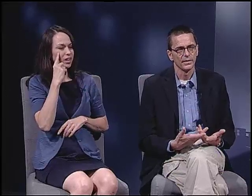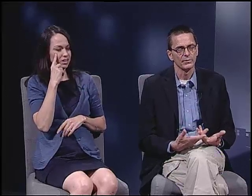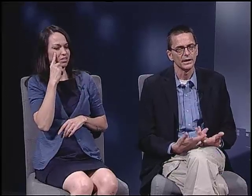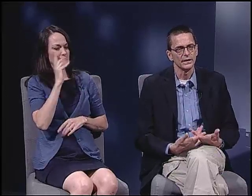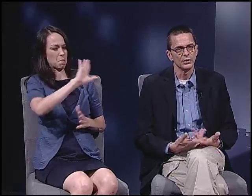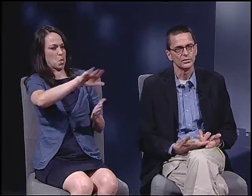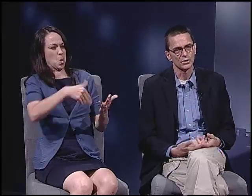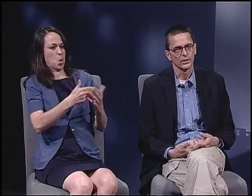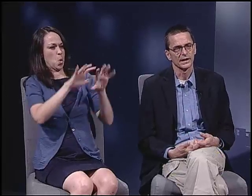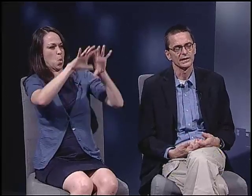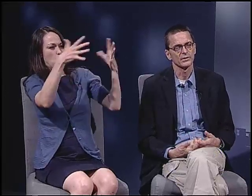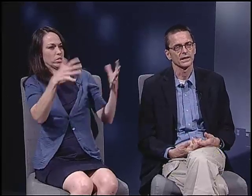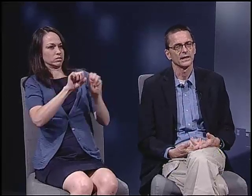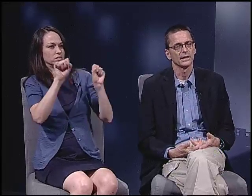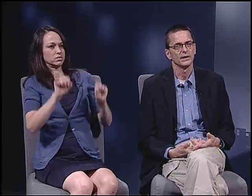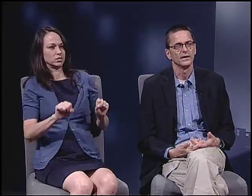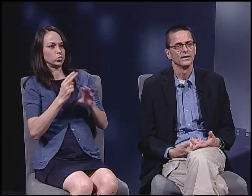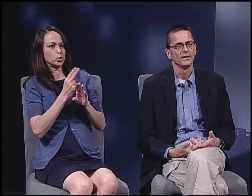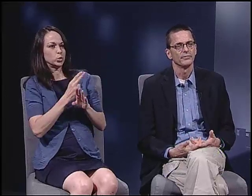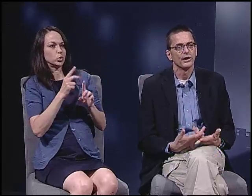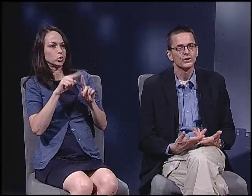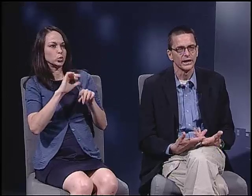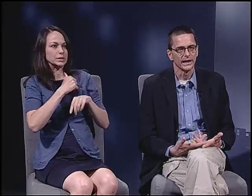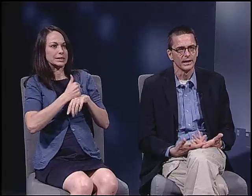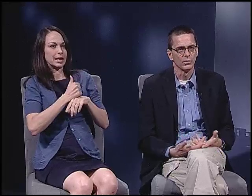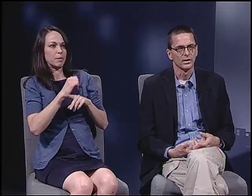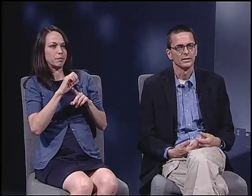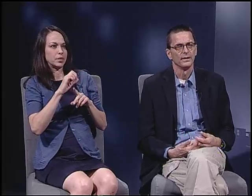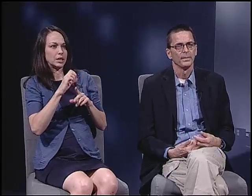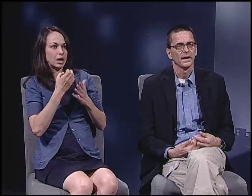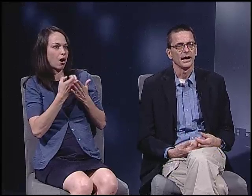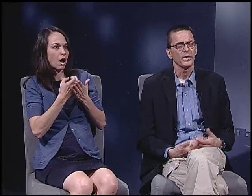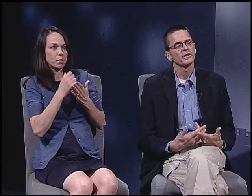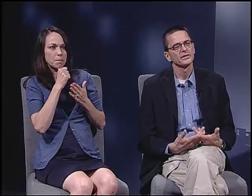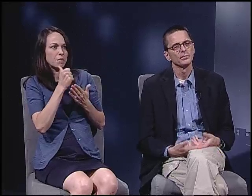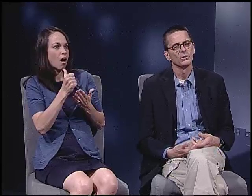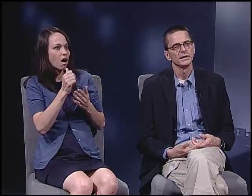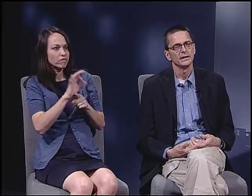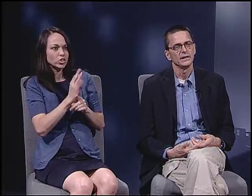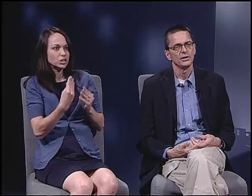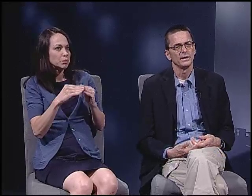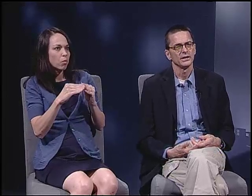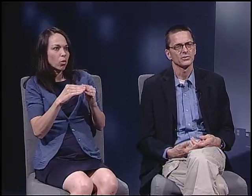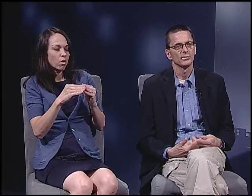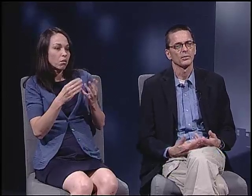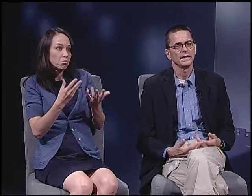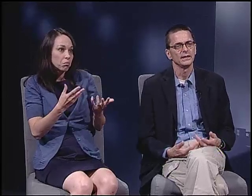that we use to organize our economy functioning anymore?" I think this is a moment in human history where we need